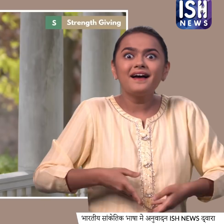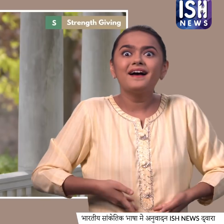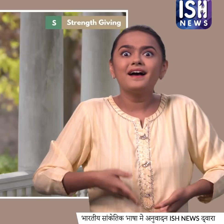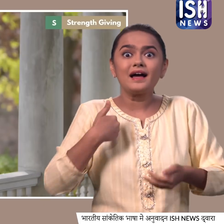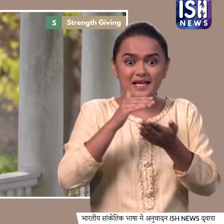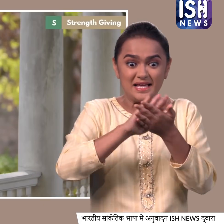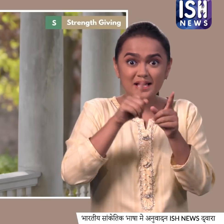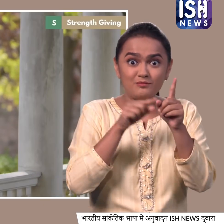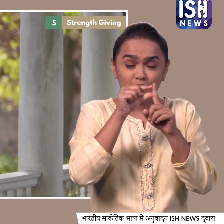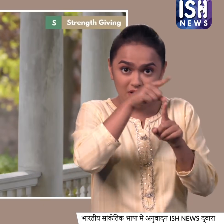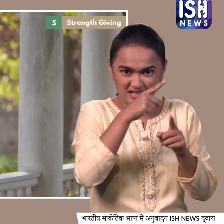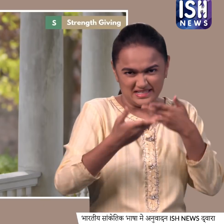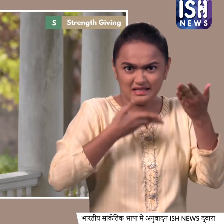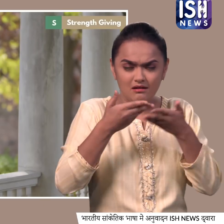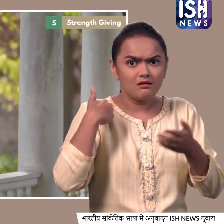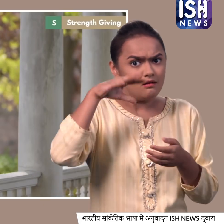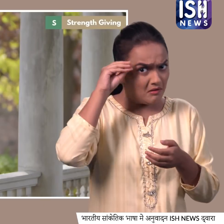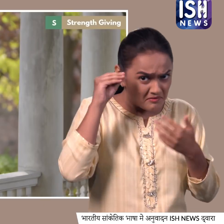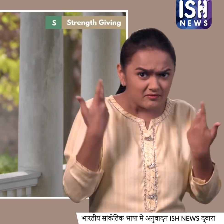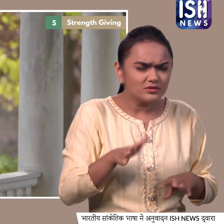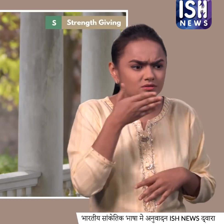In Hippocrates Health Institute, we were also taught